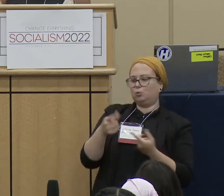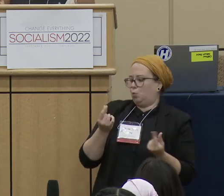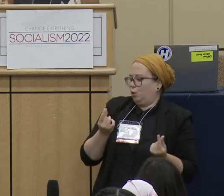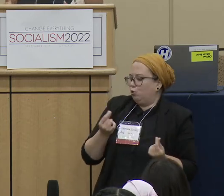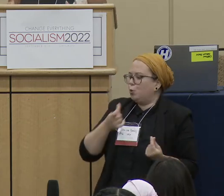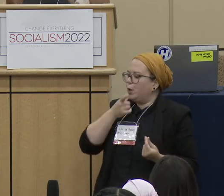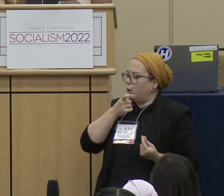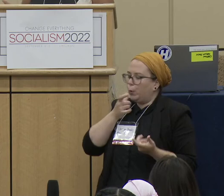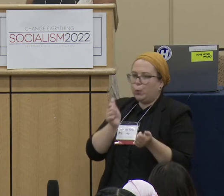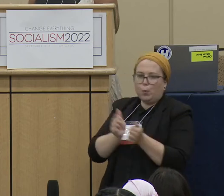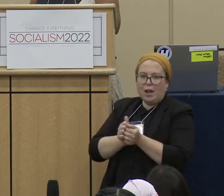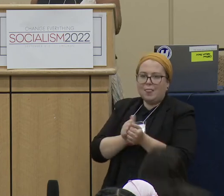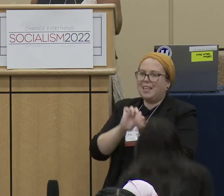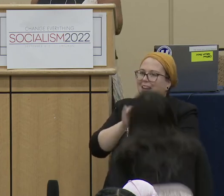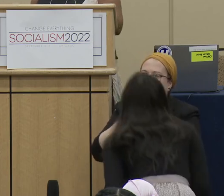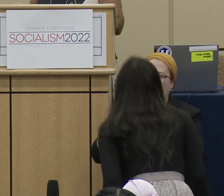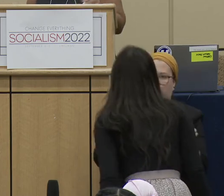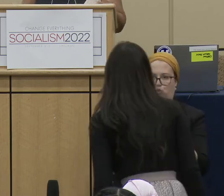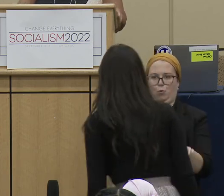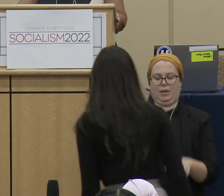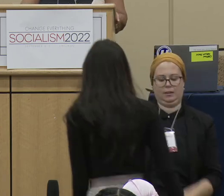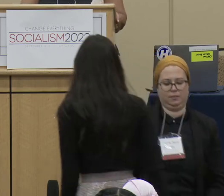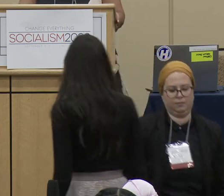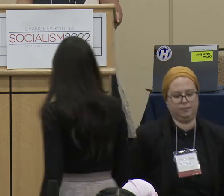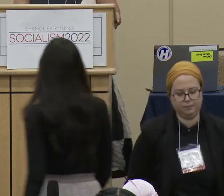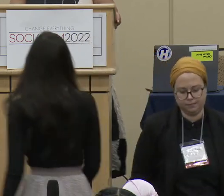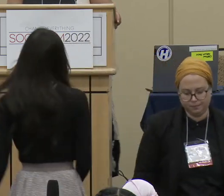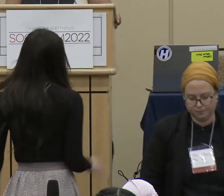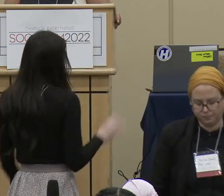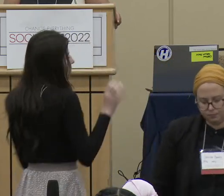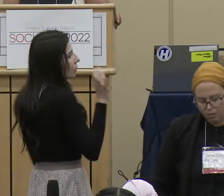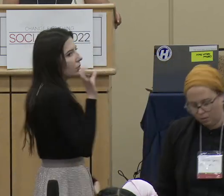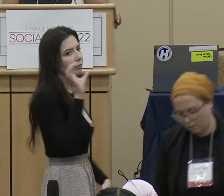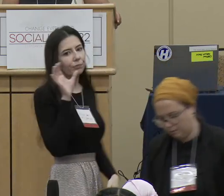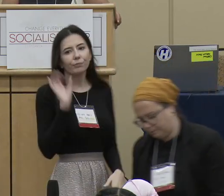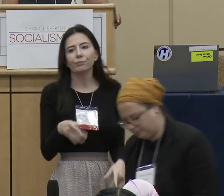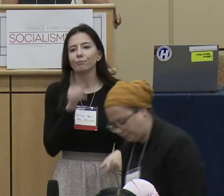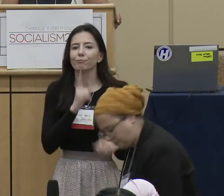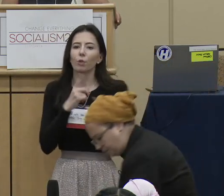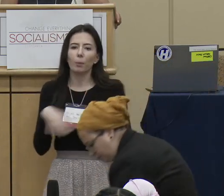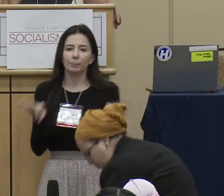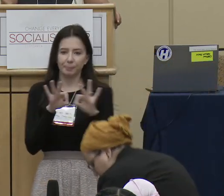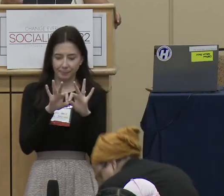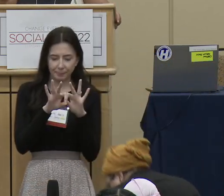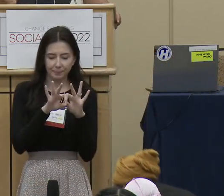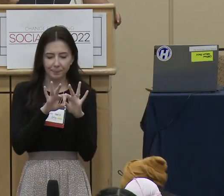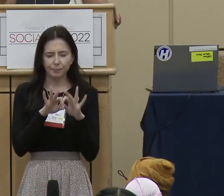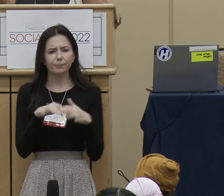begs the question, combhar what are you doing and who are you doing it with? And how are you doing it? So, that's very